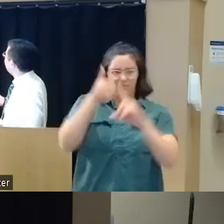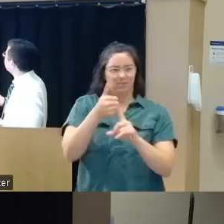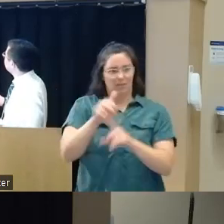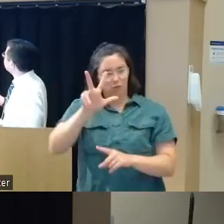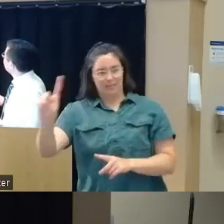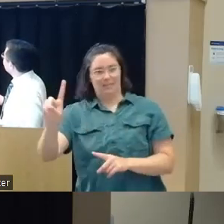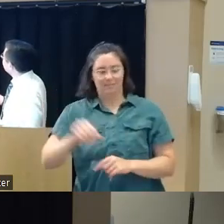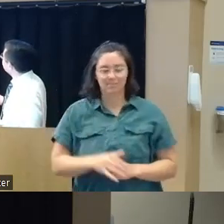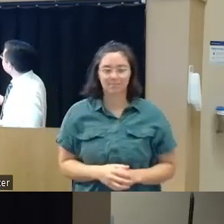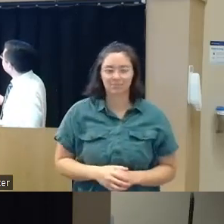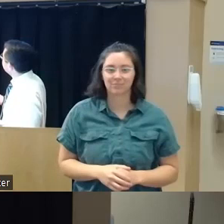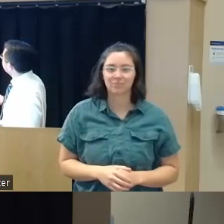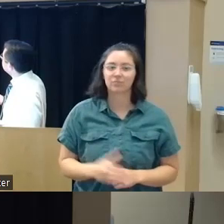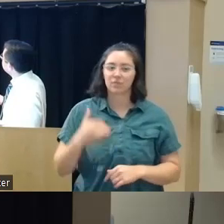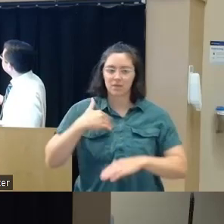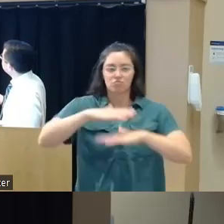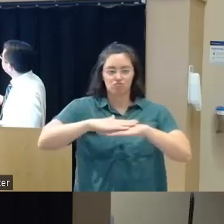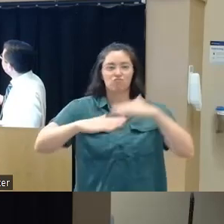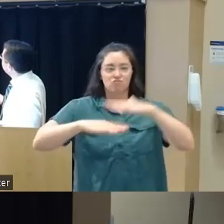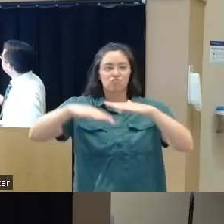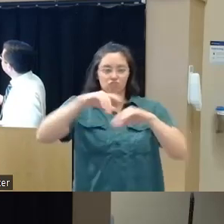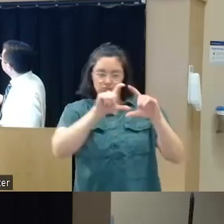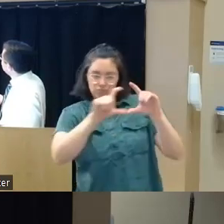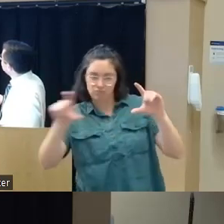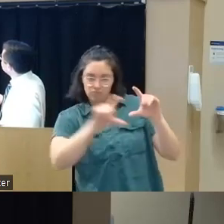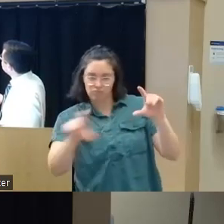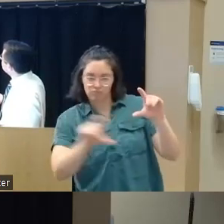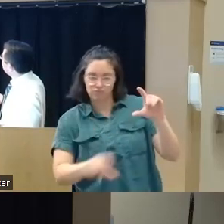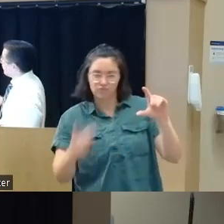these like voxels that are there and it you know depending on how many there is it tells you about